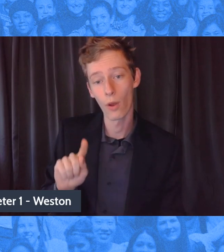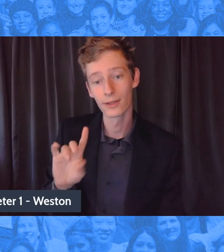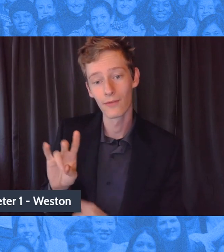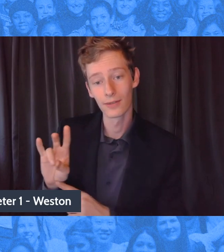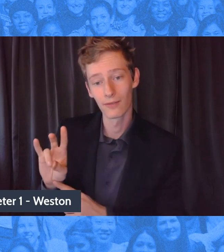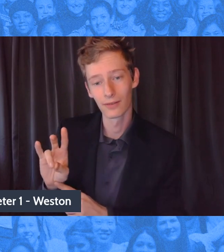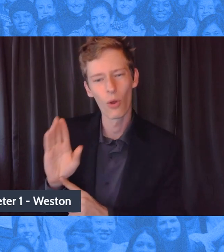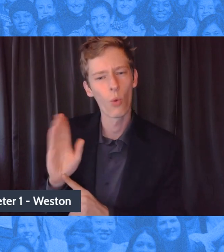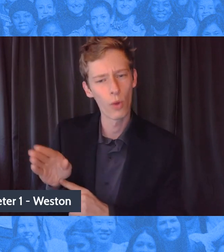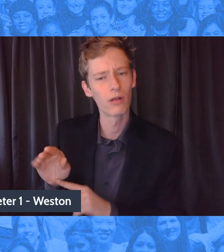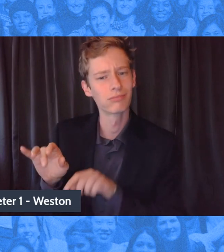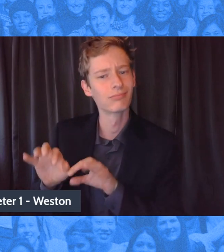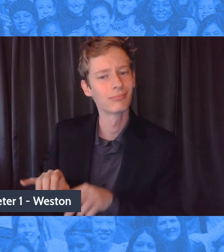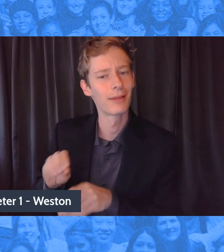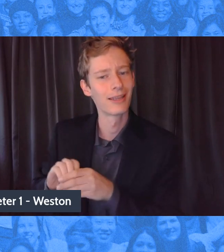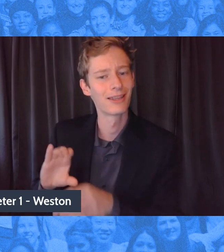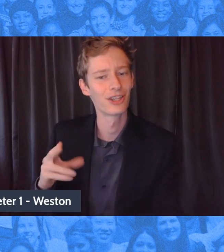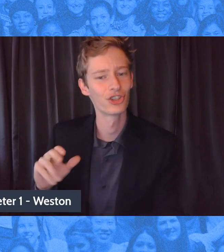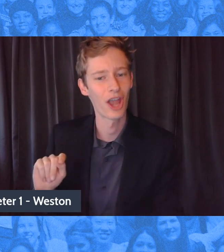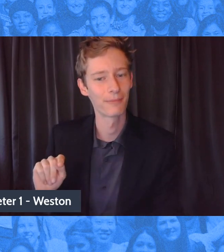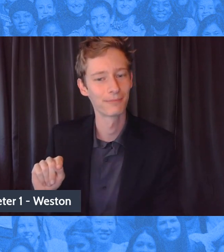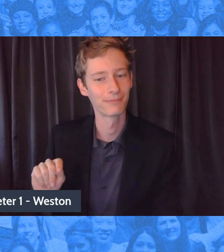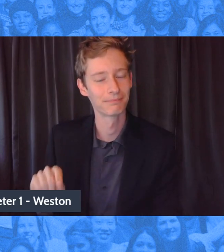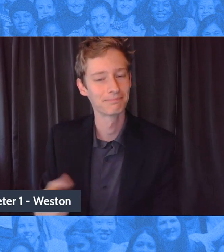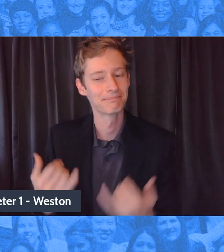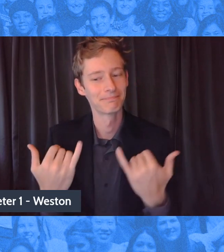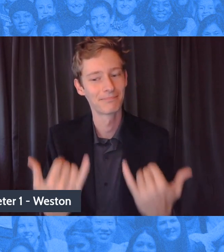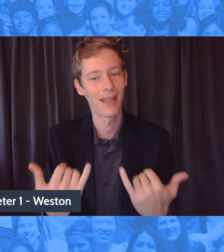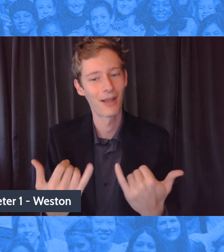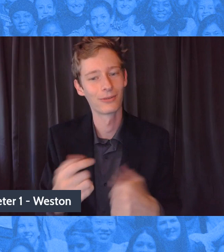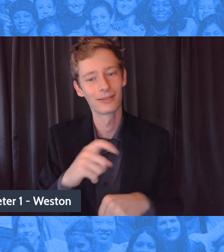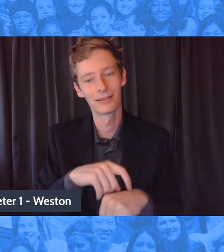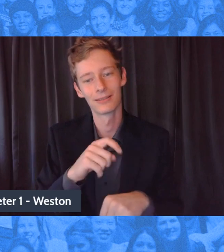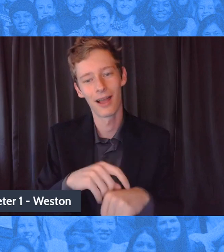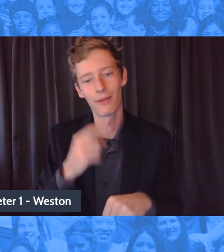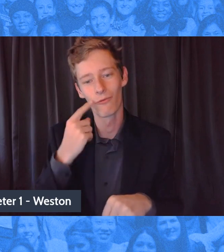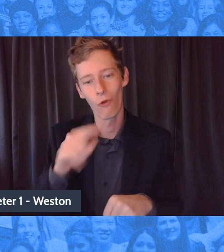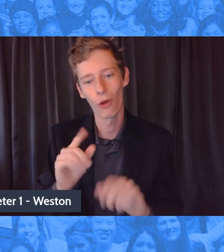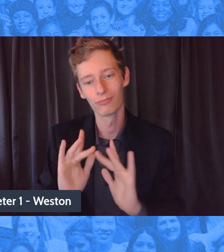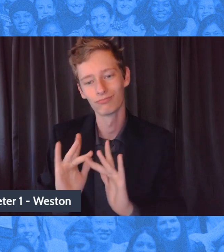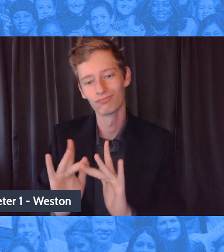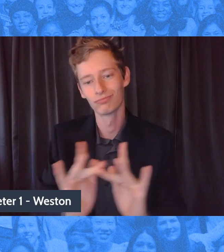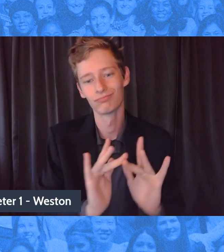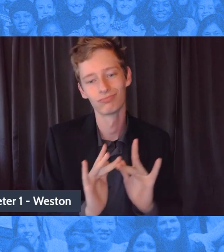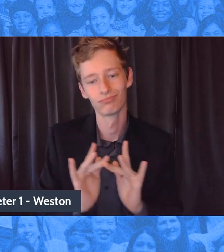We're now at the network part of our program. If you would like to stick around from 6 to 6.30,